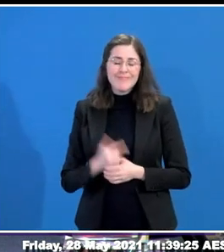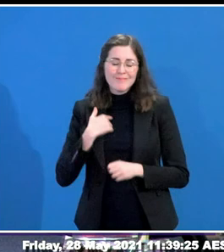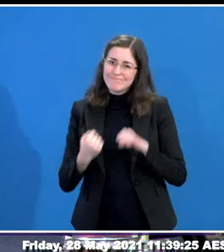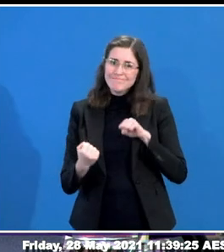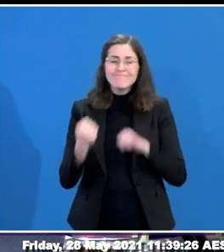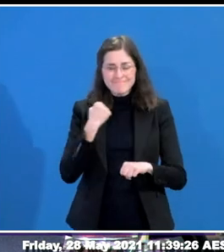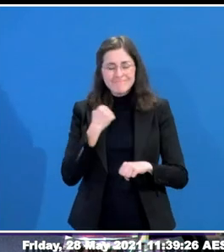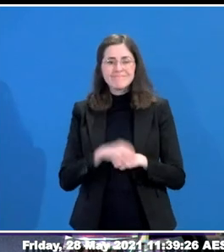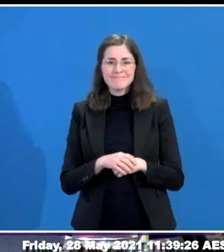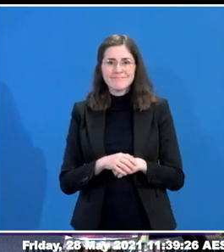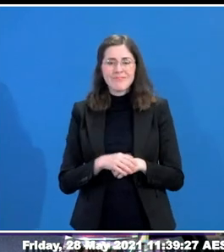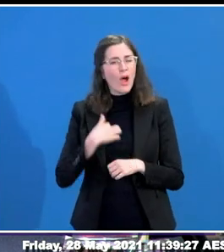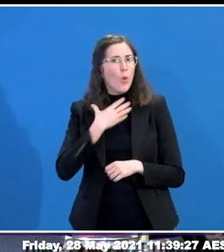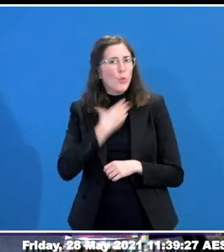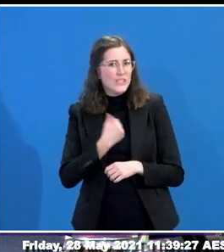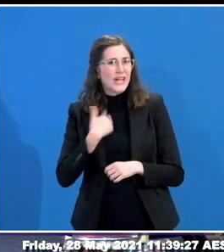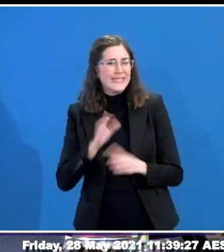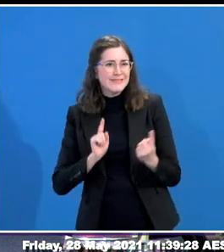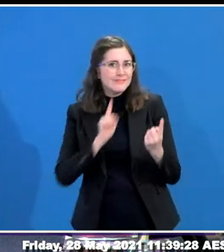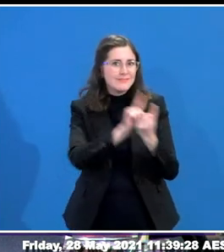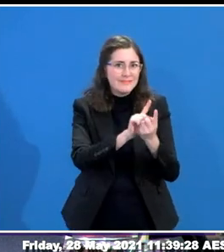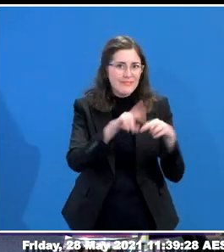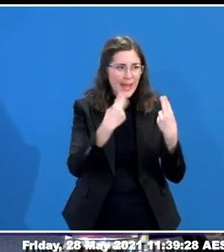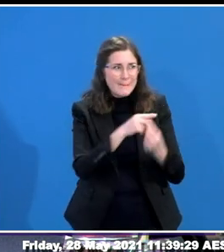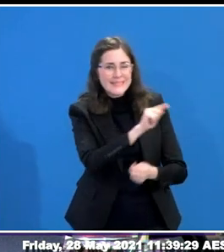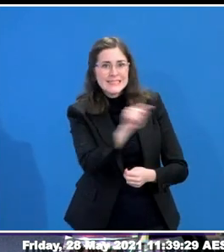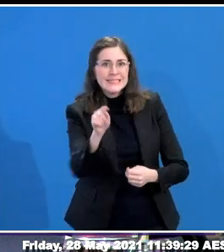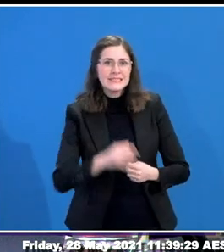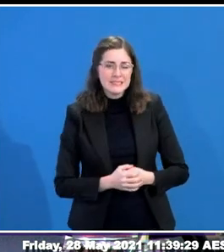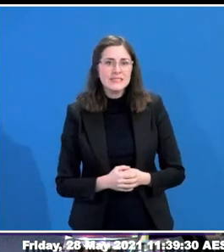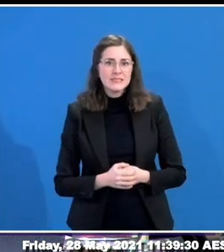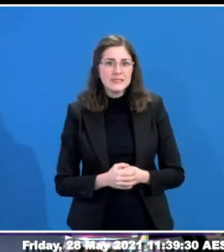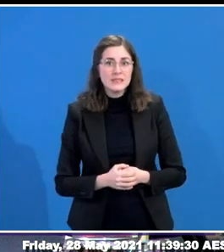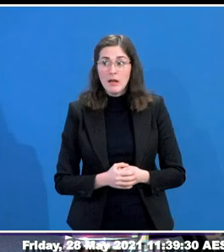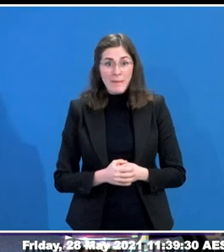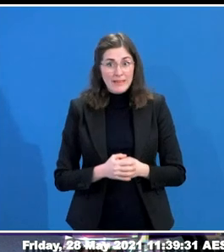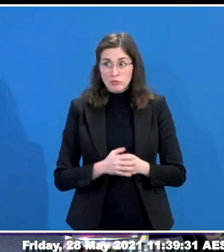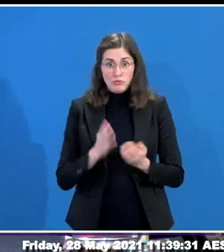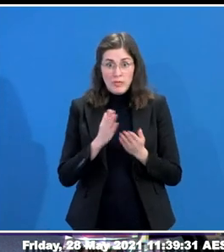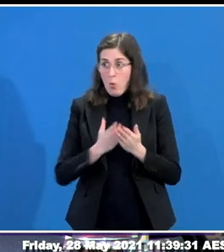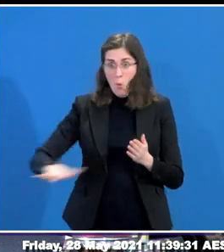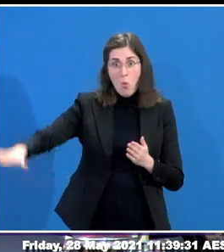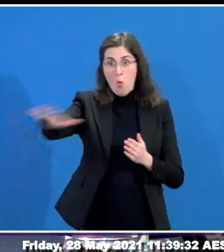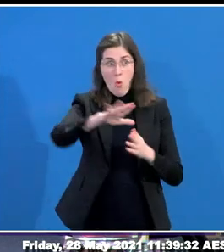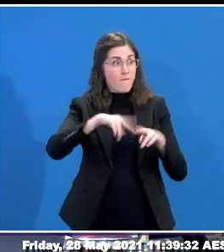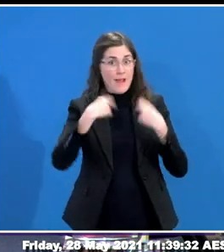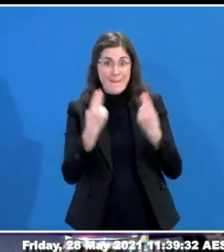families, but in terms of all our clients at Sunnyfield, I haven't met with the families of all clients of Sunnyfield.